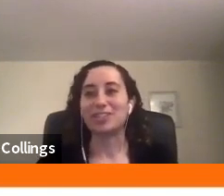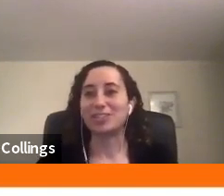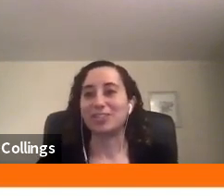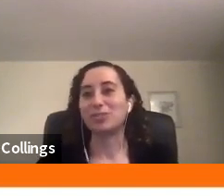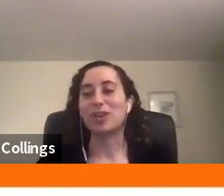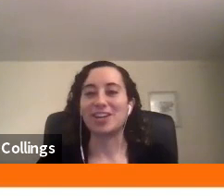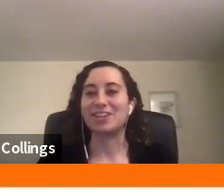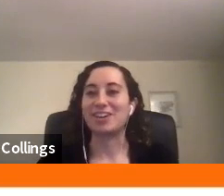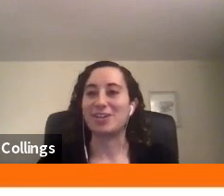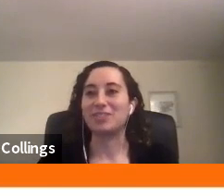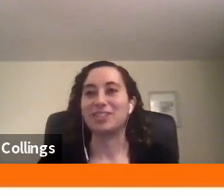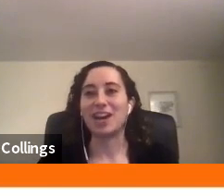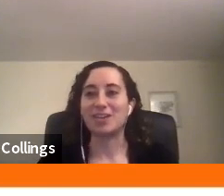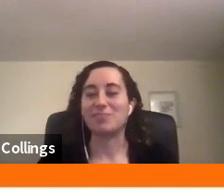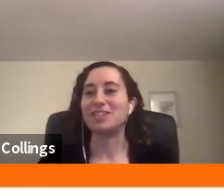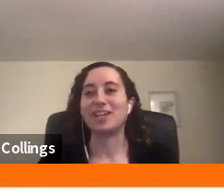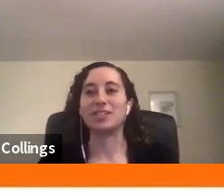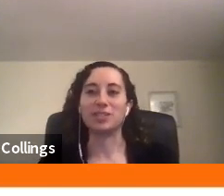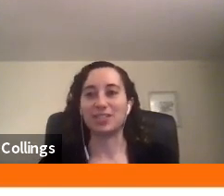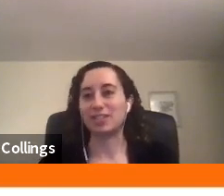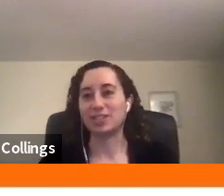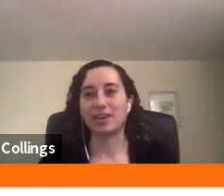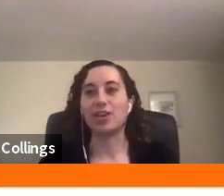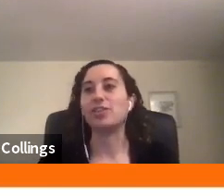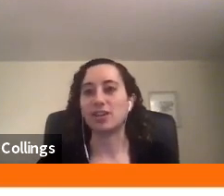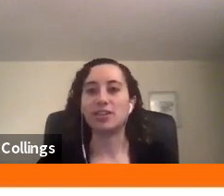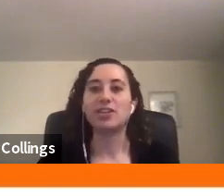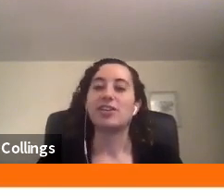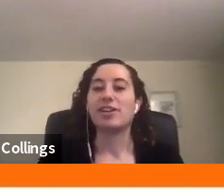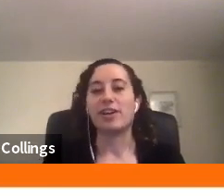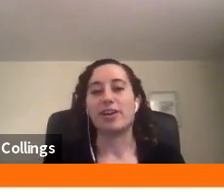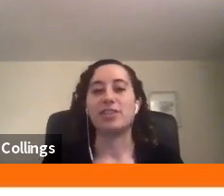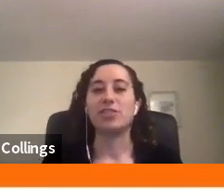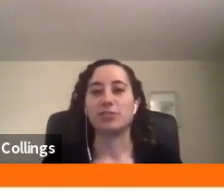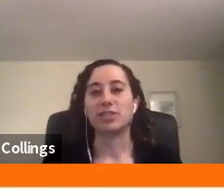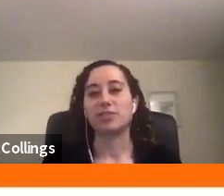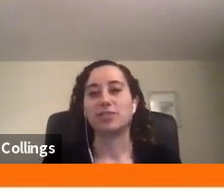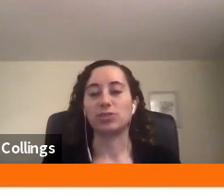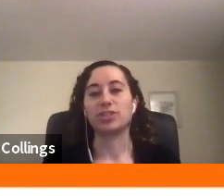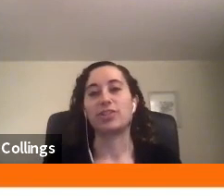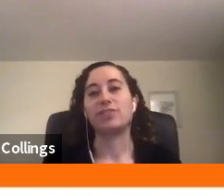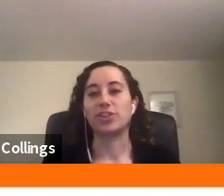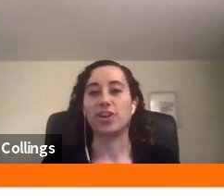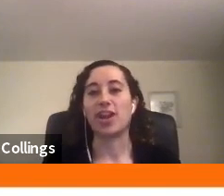Don't provide treatment, and often encourage people to further restrict, to lose weight, to diet, because that